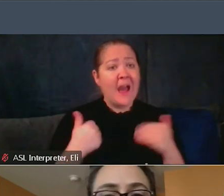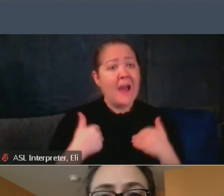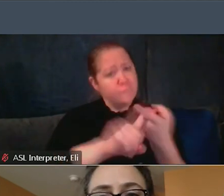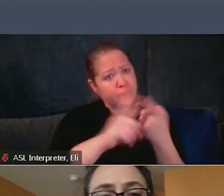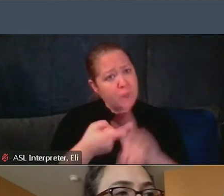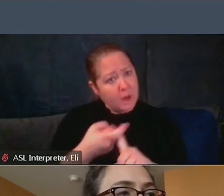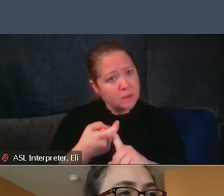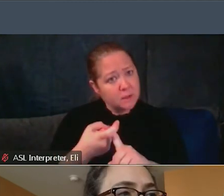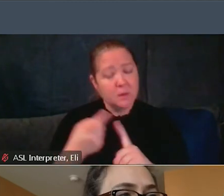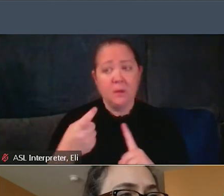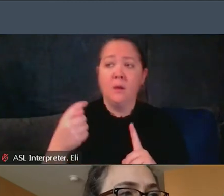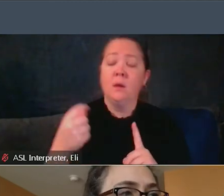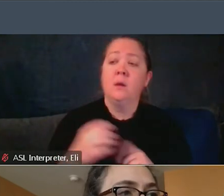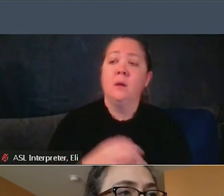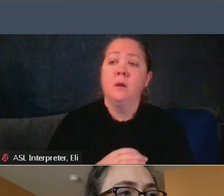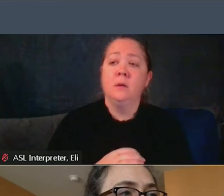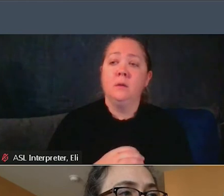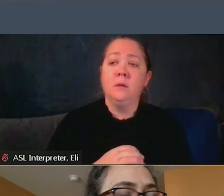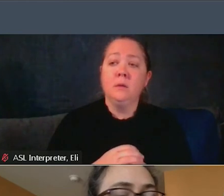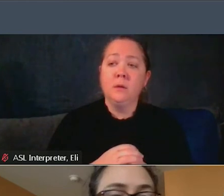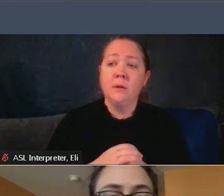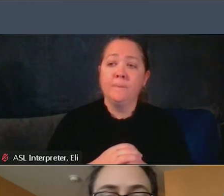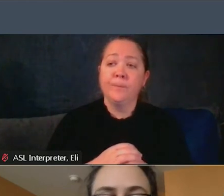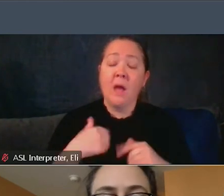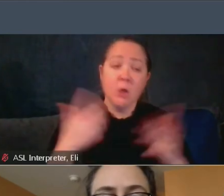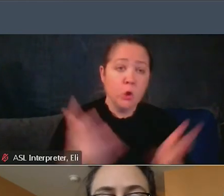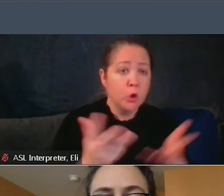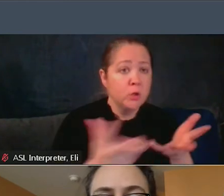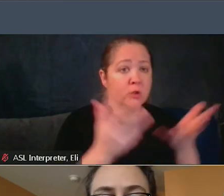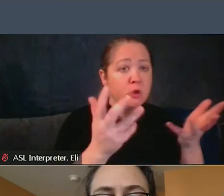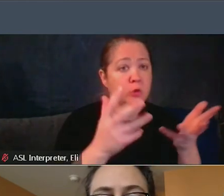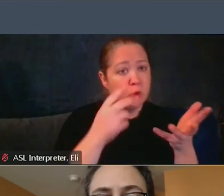of Addison when United Brighton place park it at a sin.